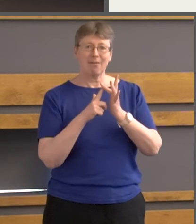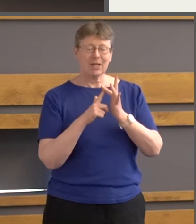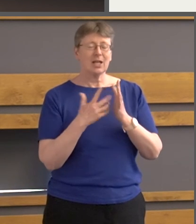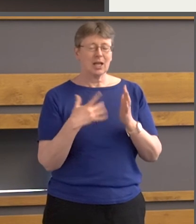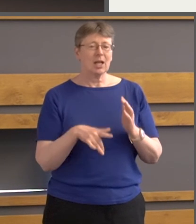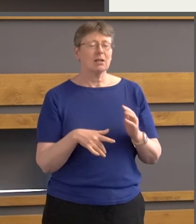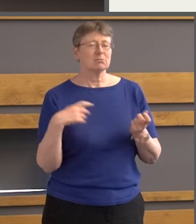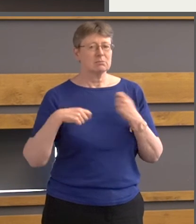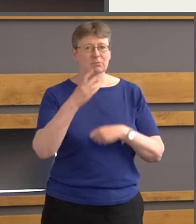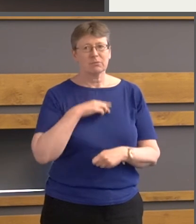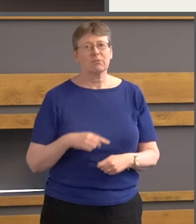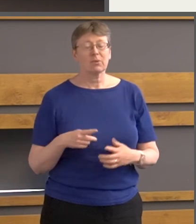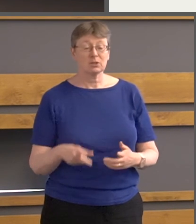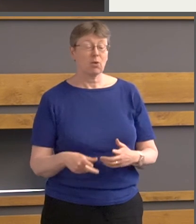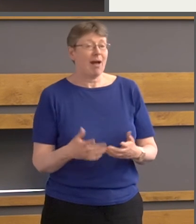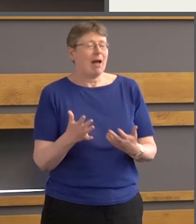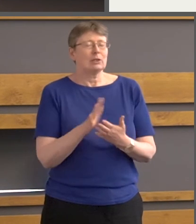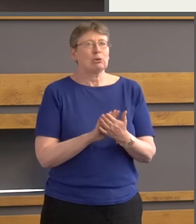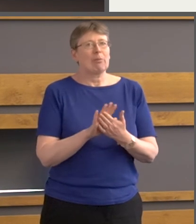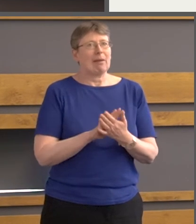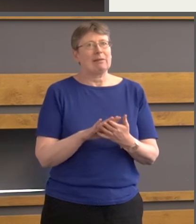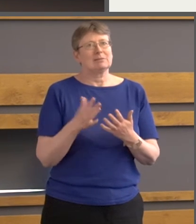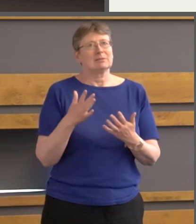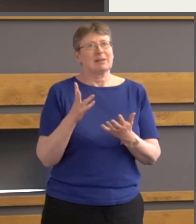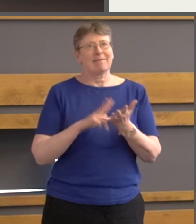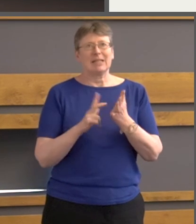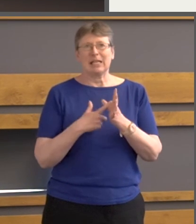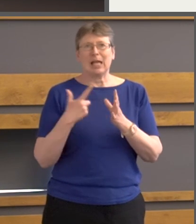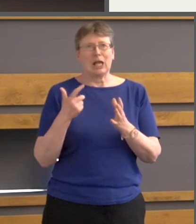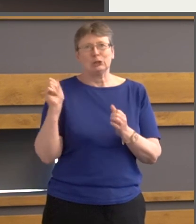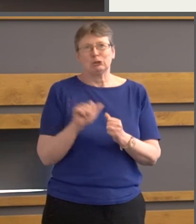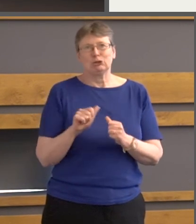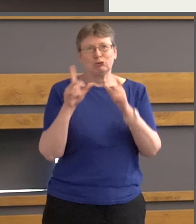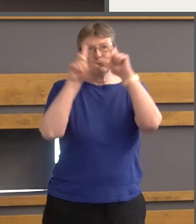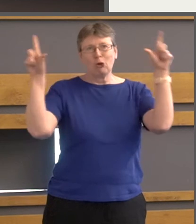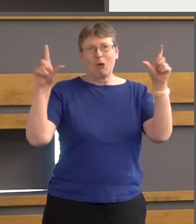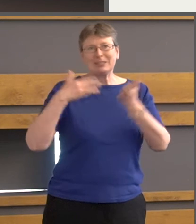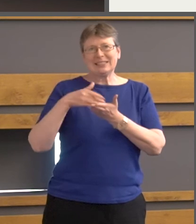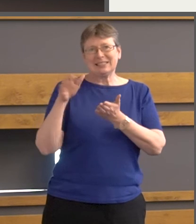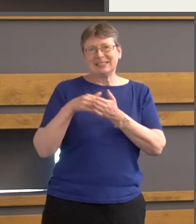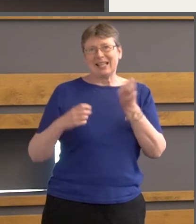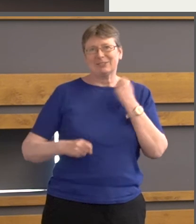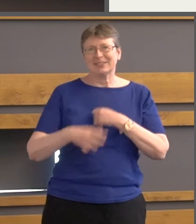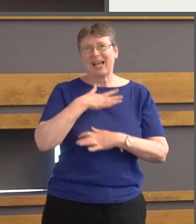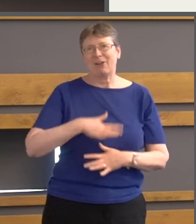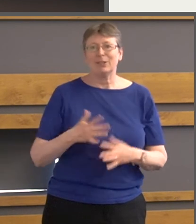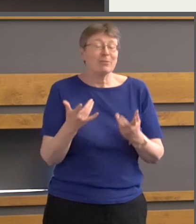I'm not saying V&A should have a shop outlet to sell saris, but there are many other things that can be sold.